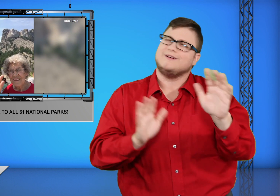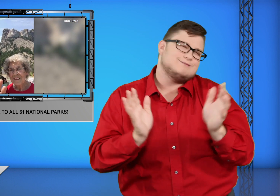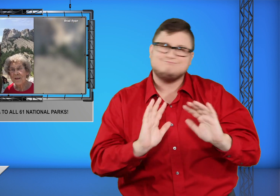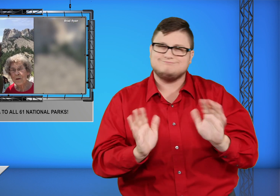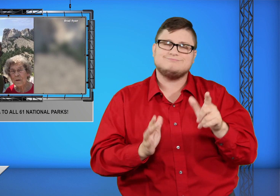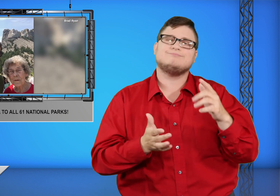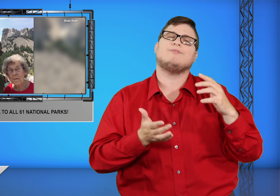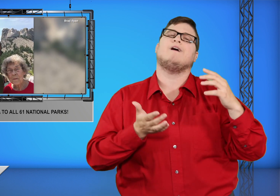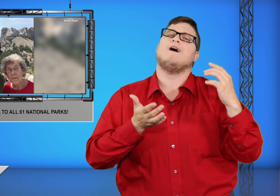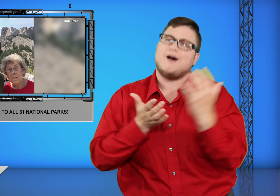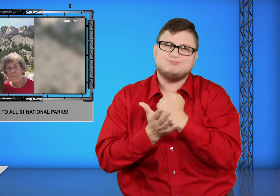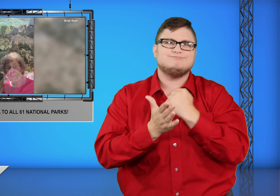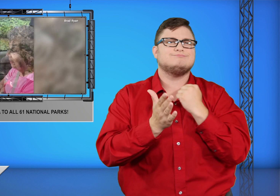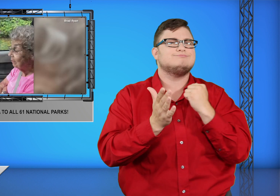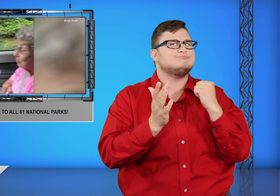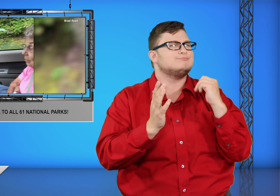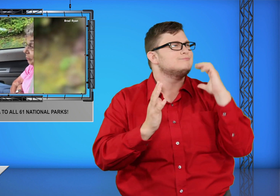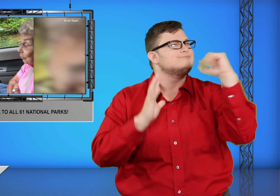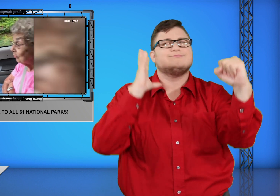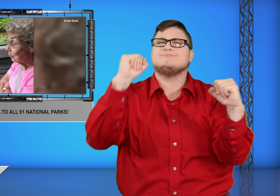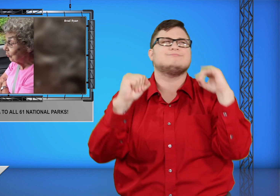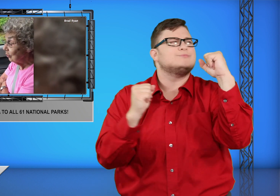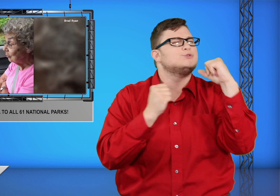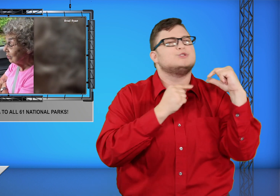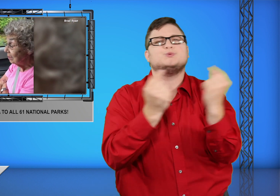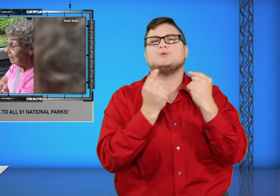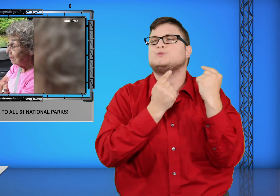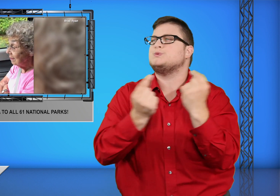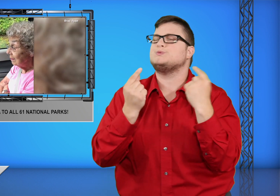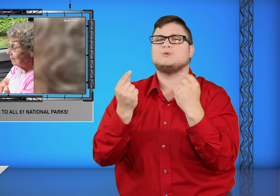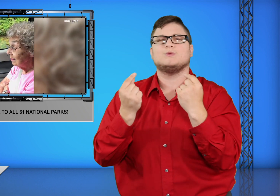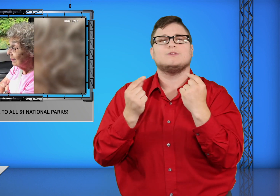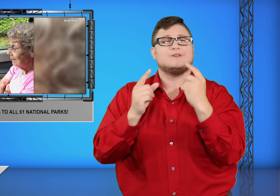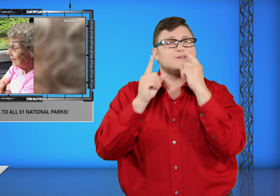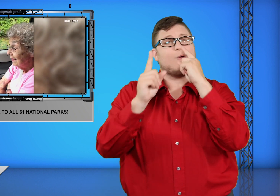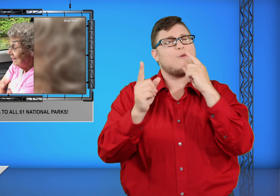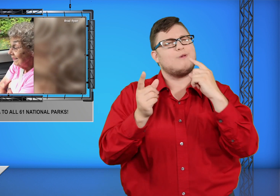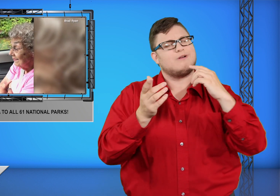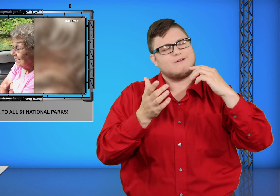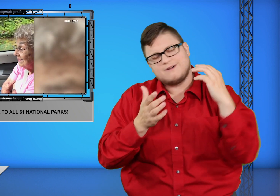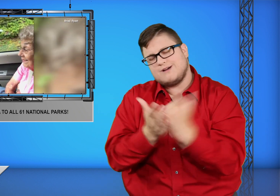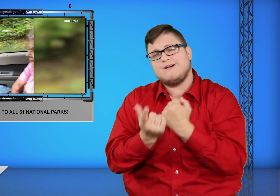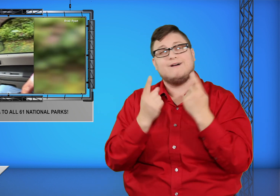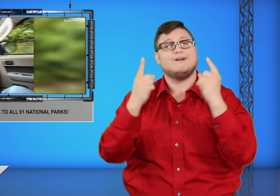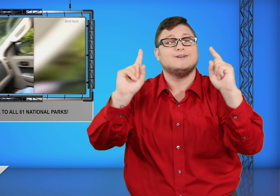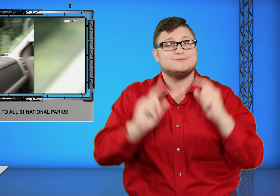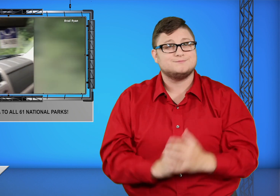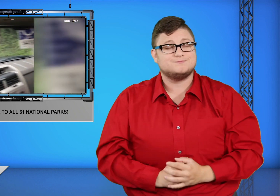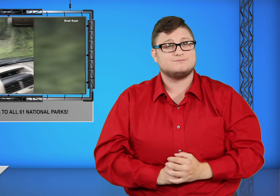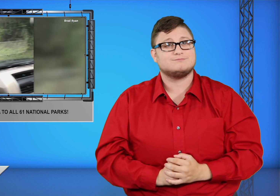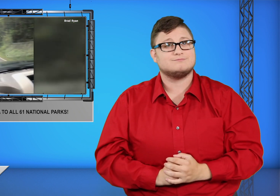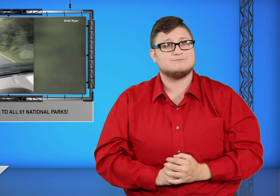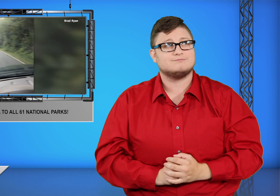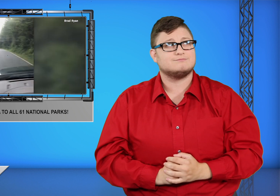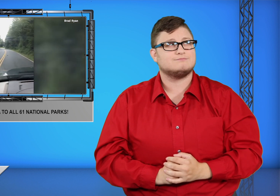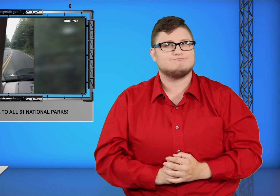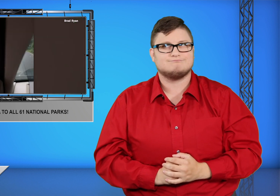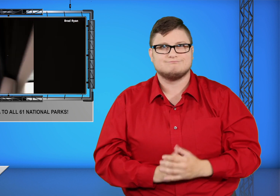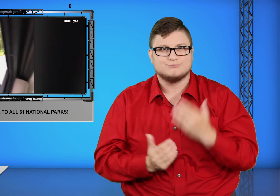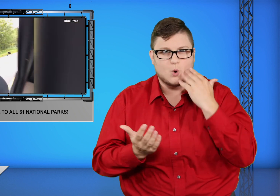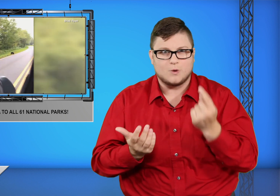things you want to do and achieving the goals you want to achieve.